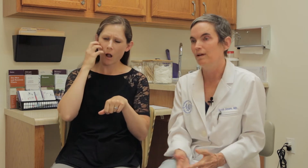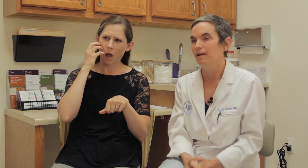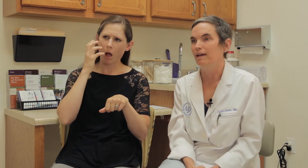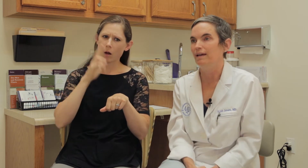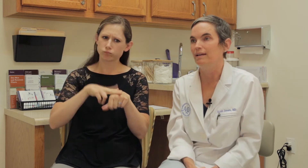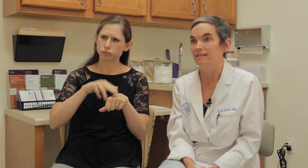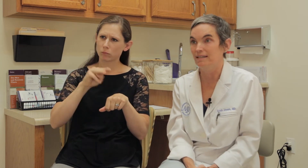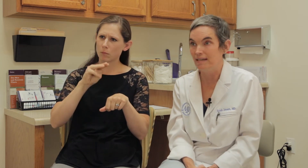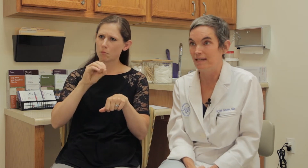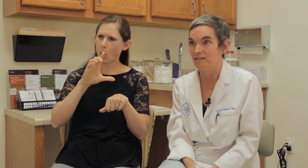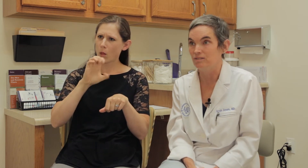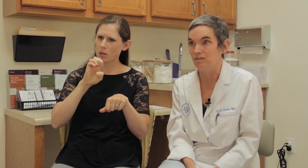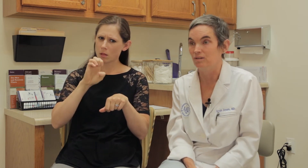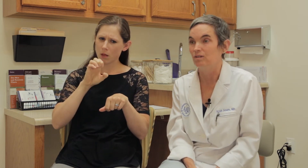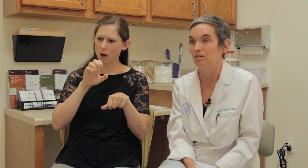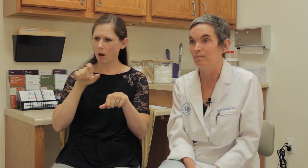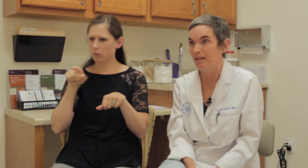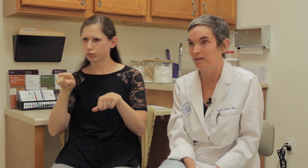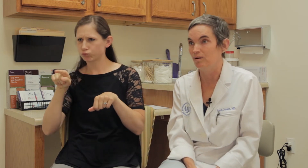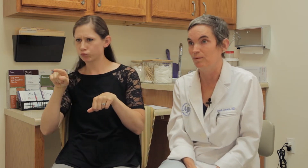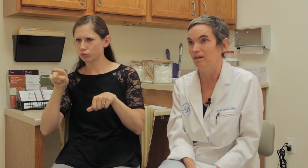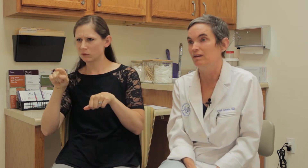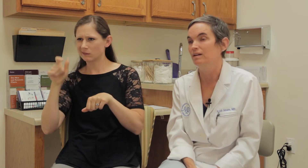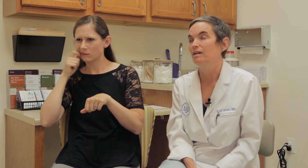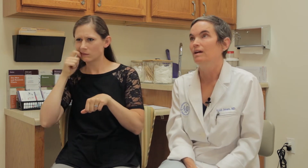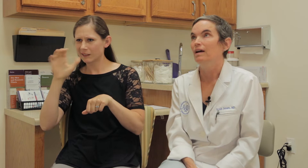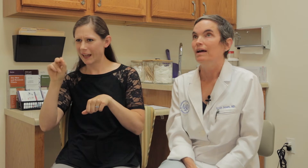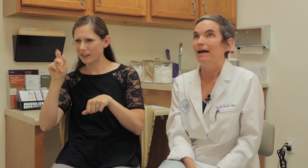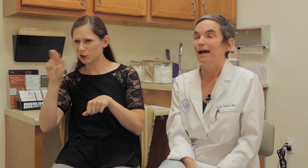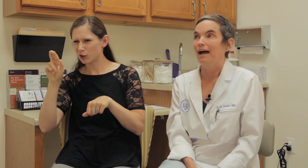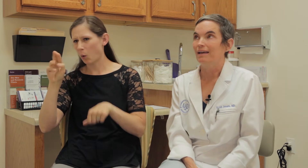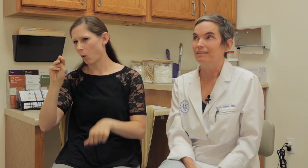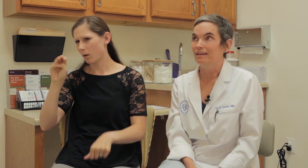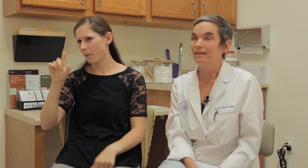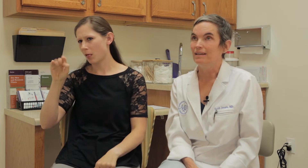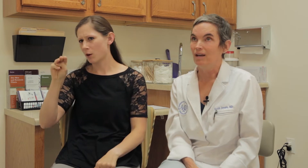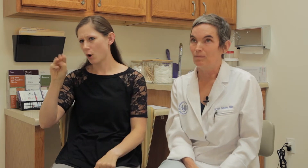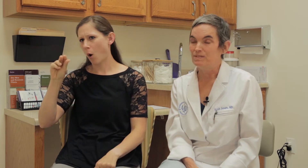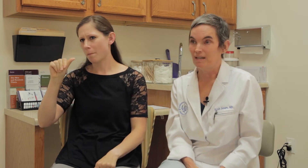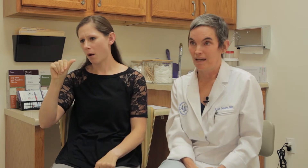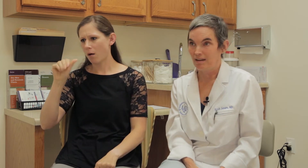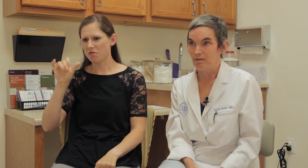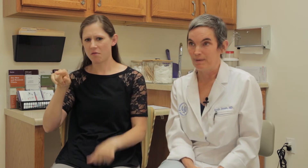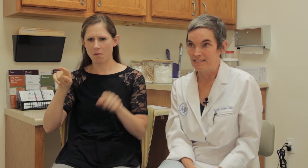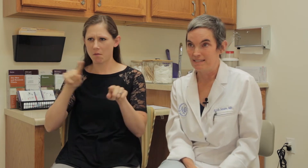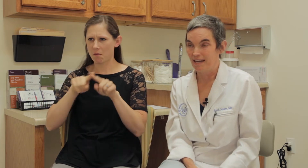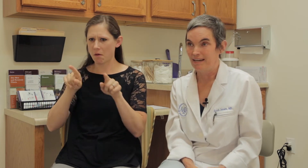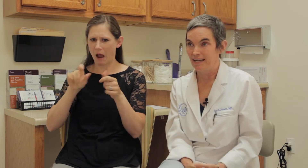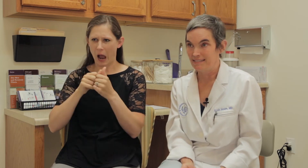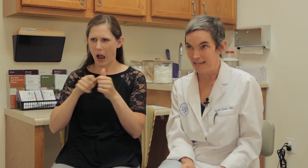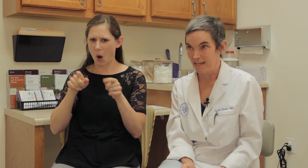and a skin cancer or melanoma. I think it helps to have a baseline exam